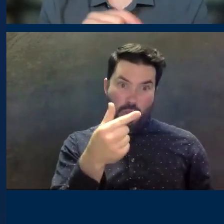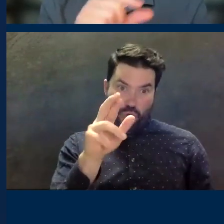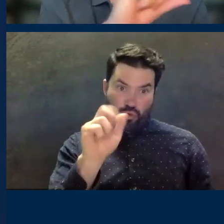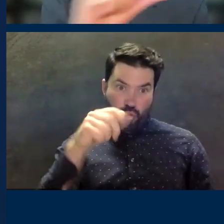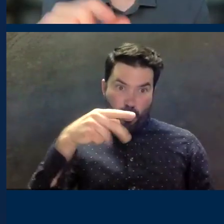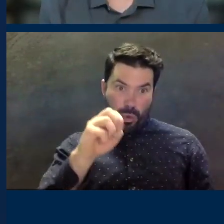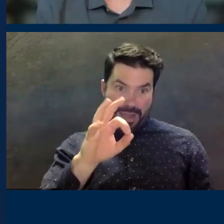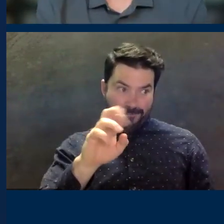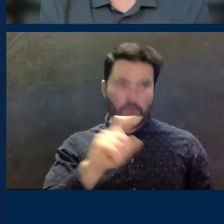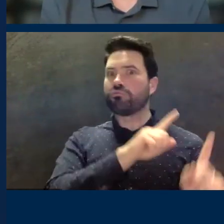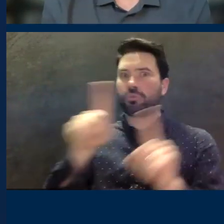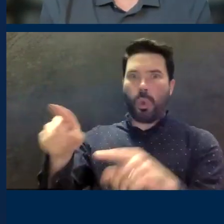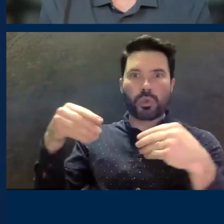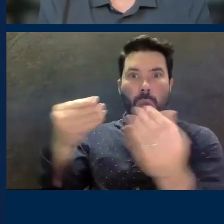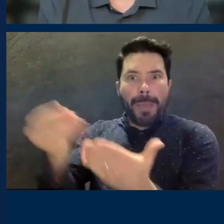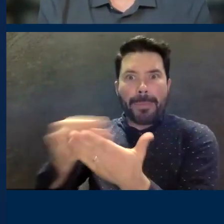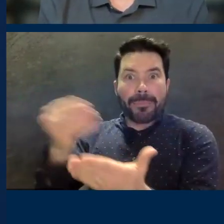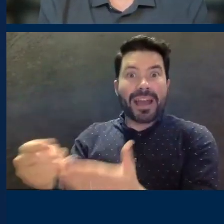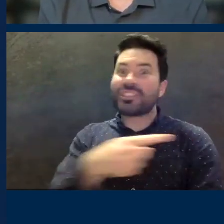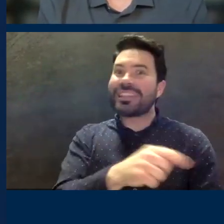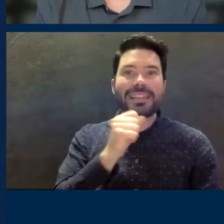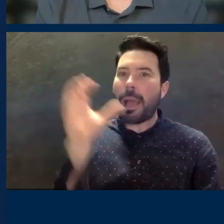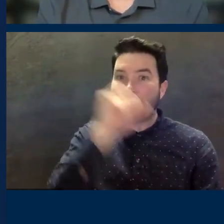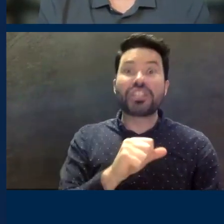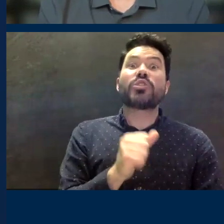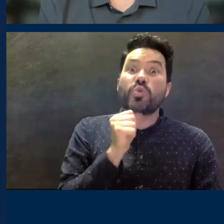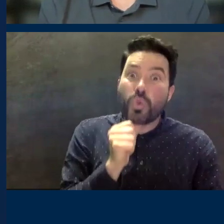She did not understand that. Do not consume with this medication.